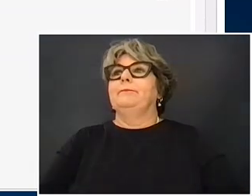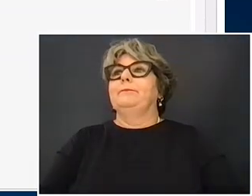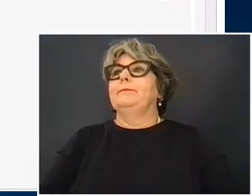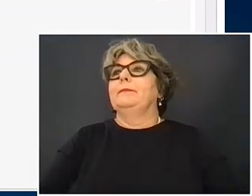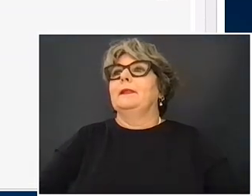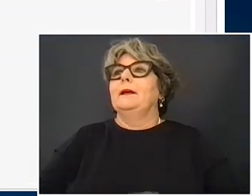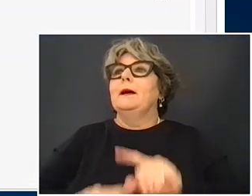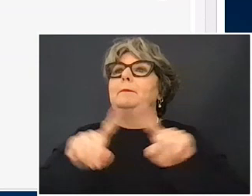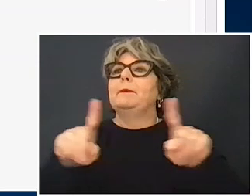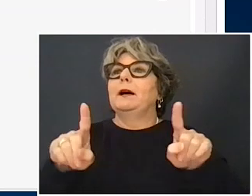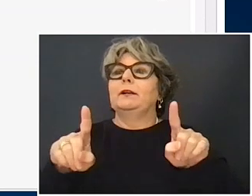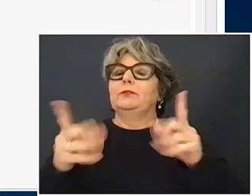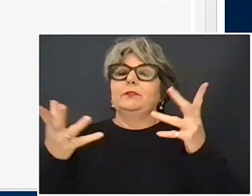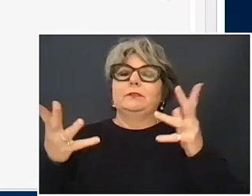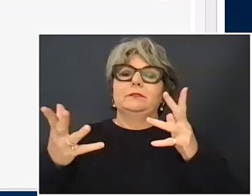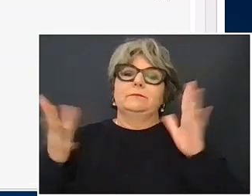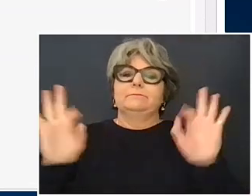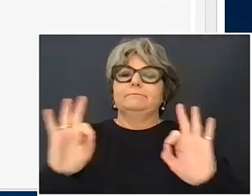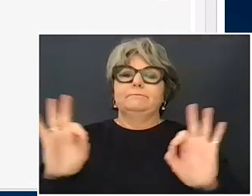So enough rambling for me.